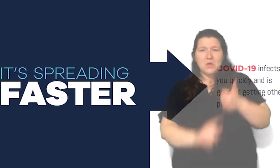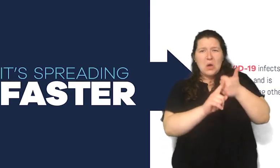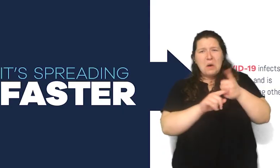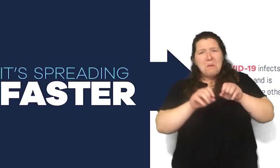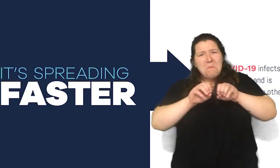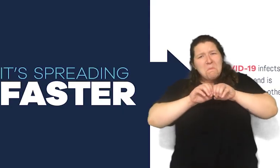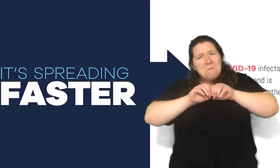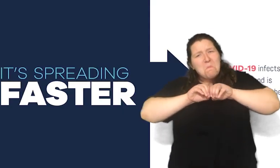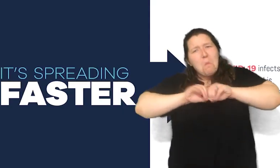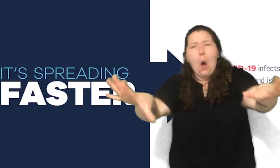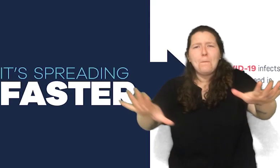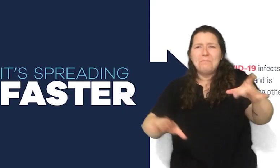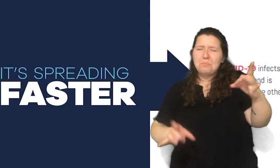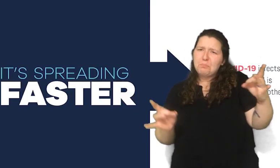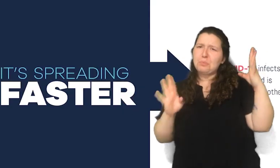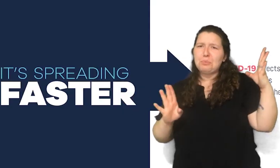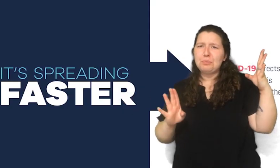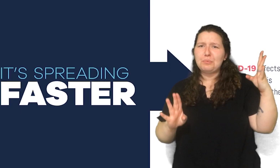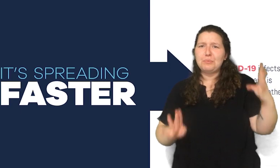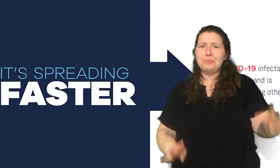It's spreading faster.